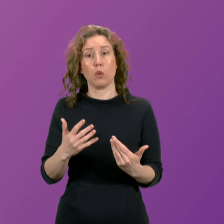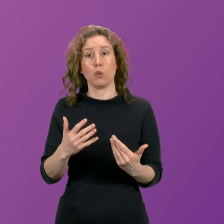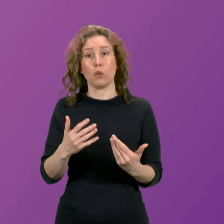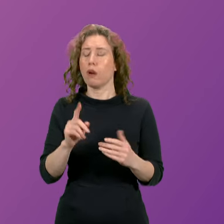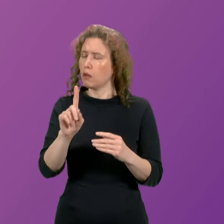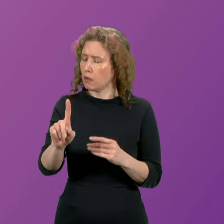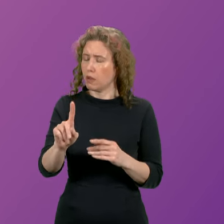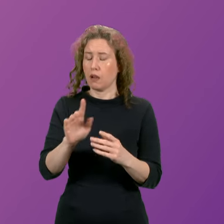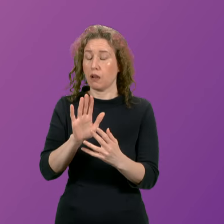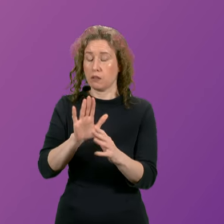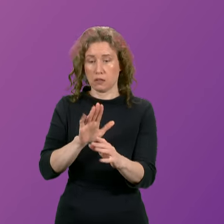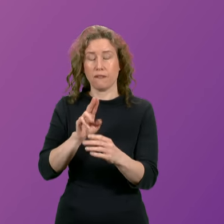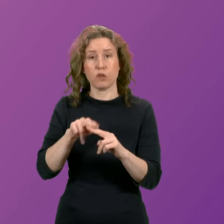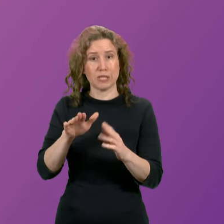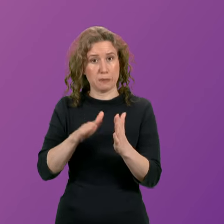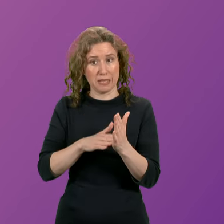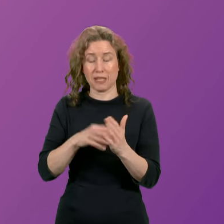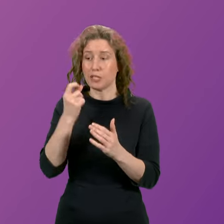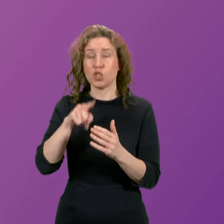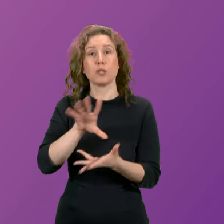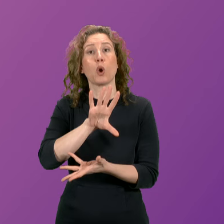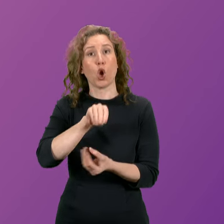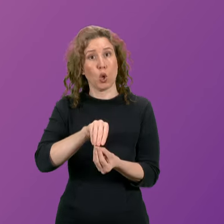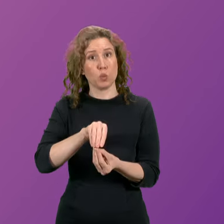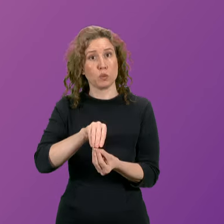First Minister, I suggest that we conclude First Minister’s question time at this point.